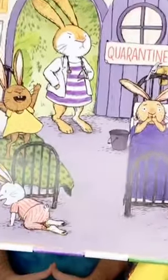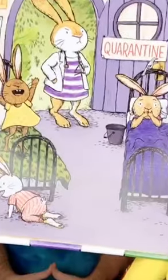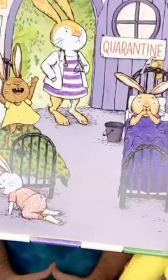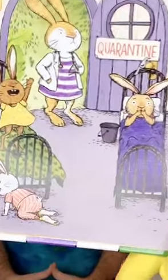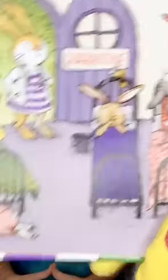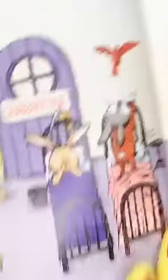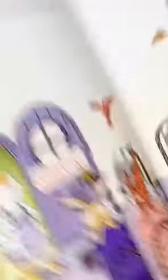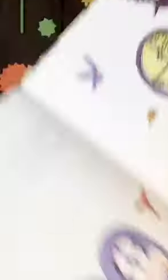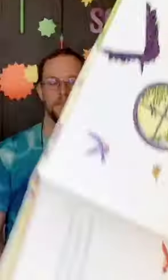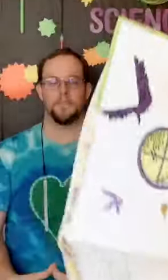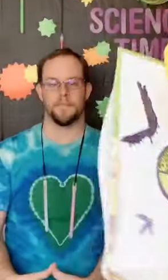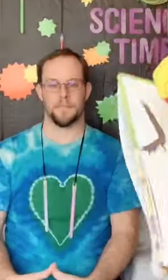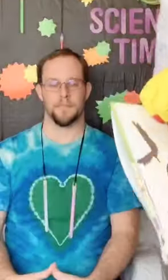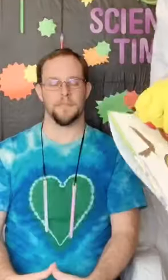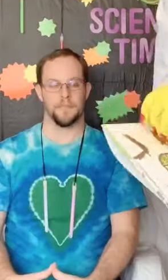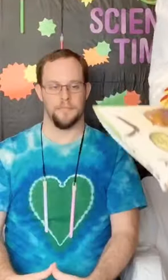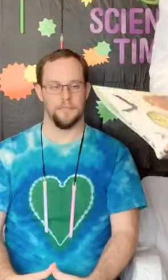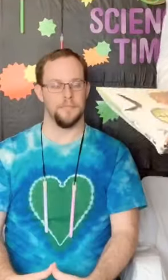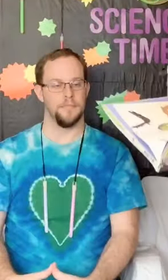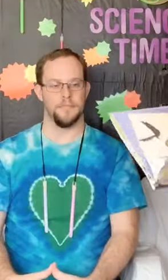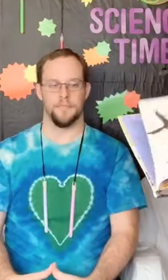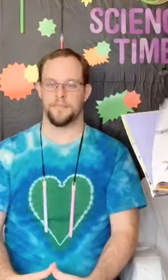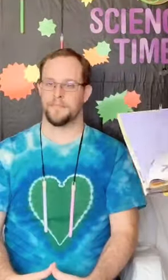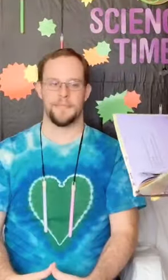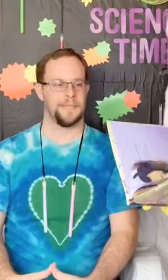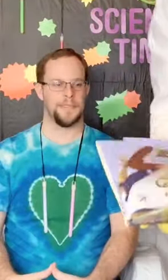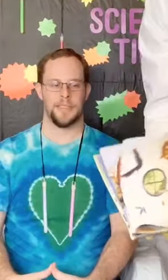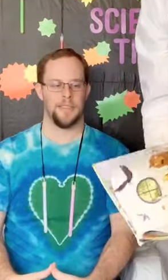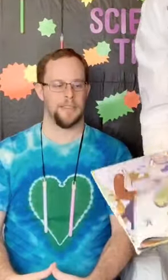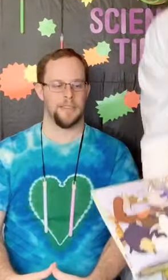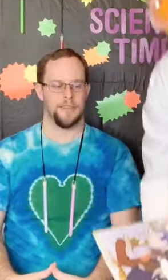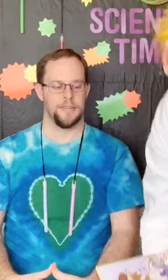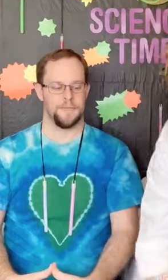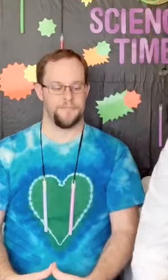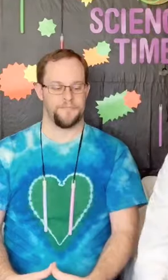It's very cramped, but this is what has to be done.